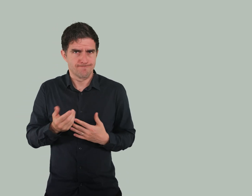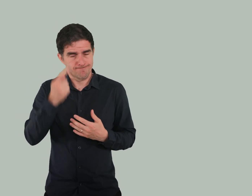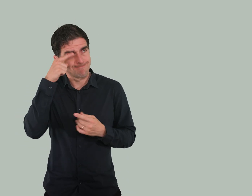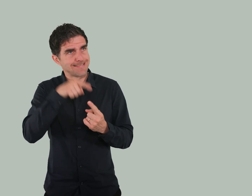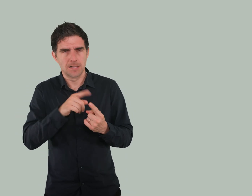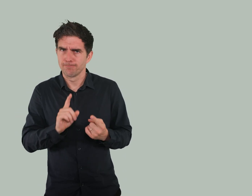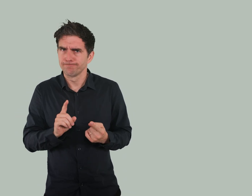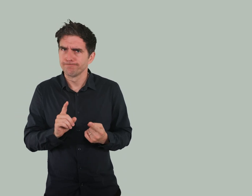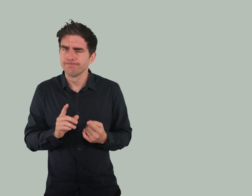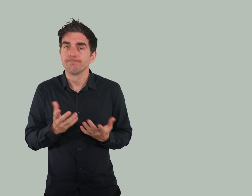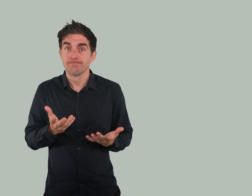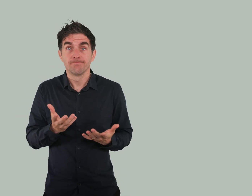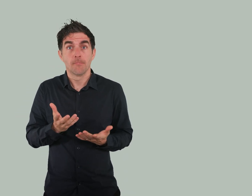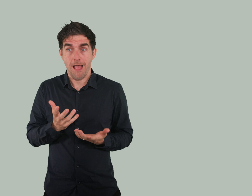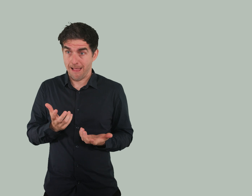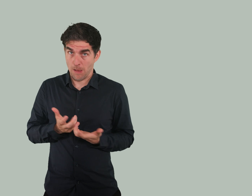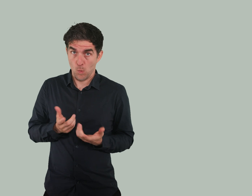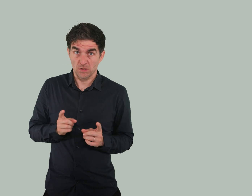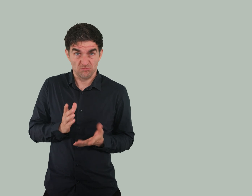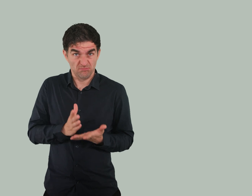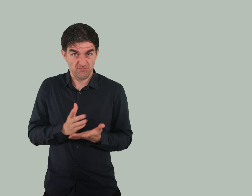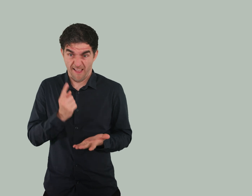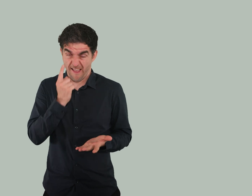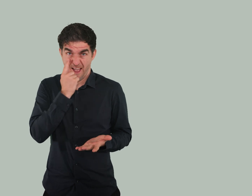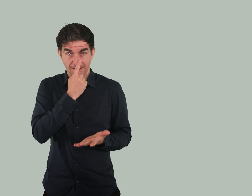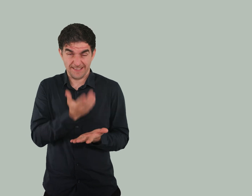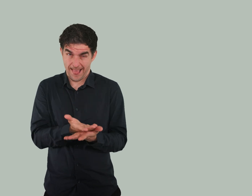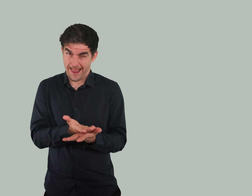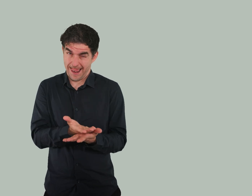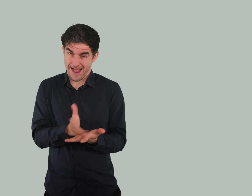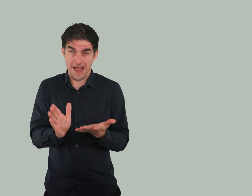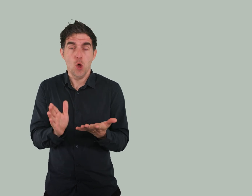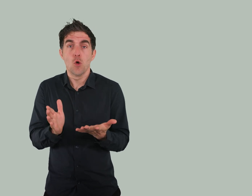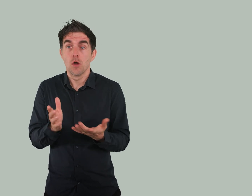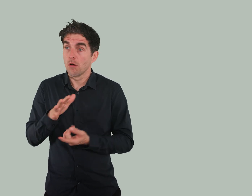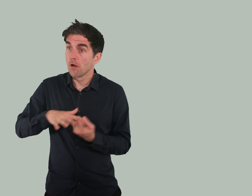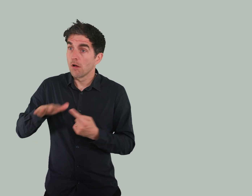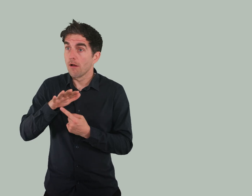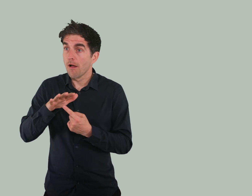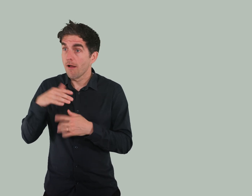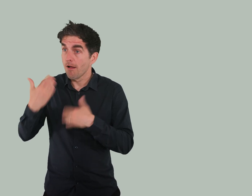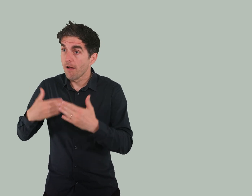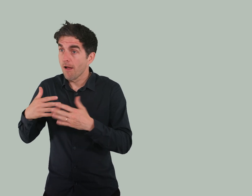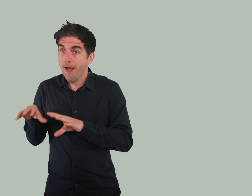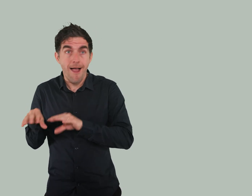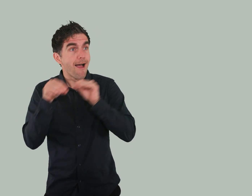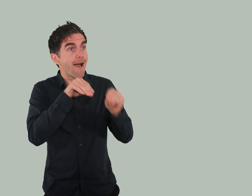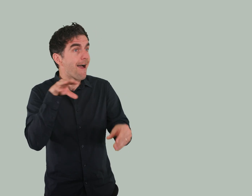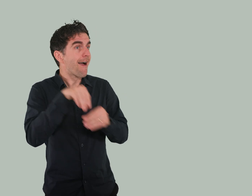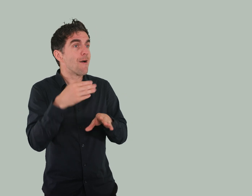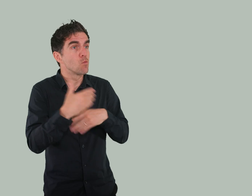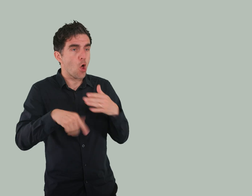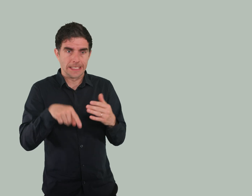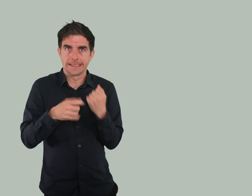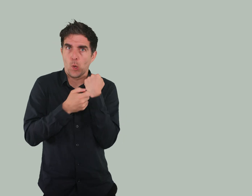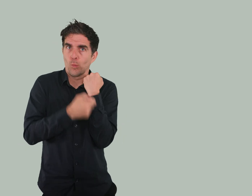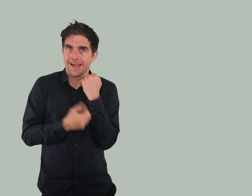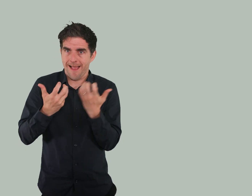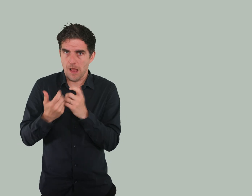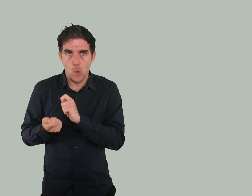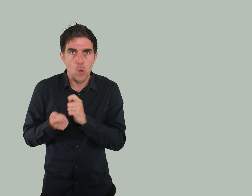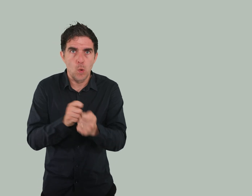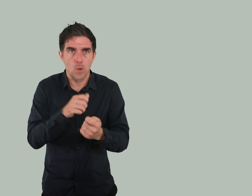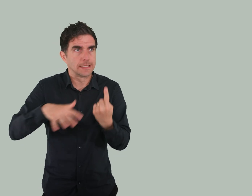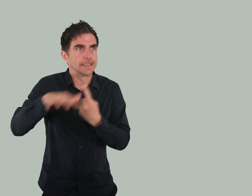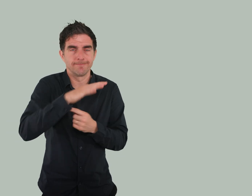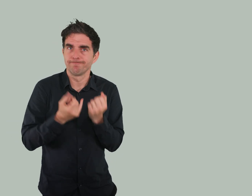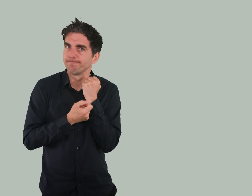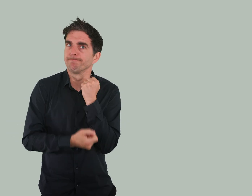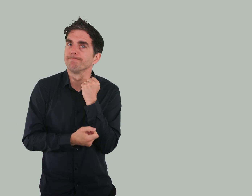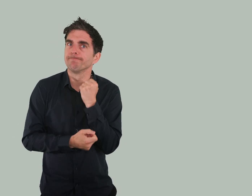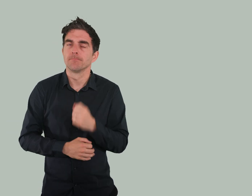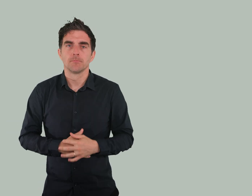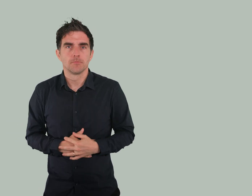There is evidence of a structural weakening of the transition into work.